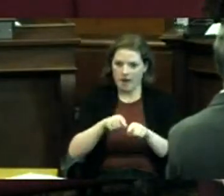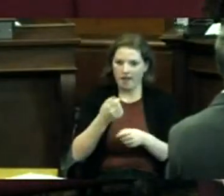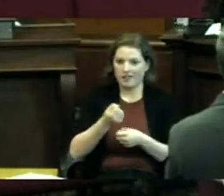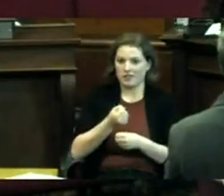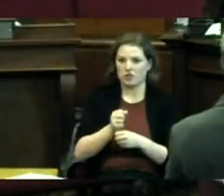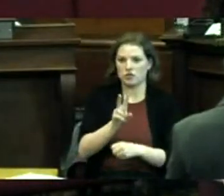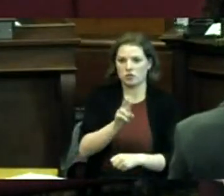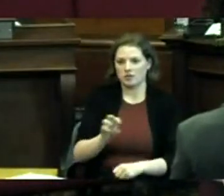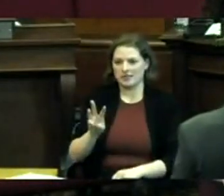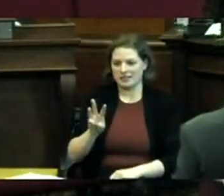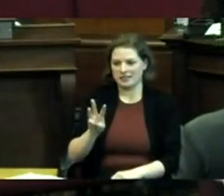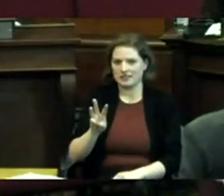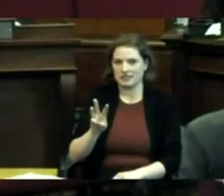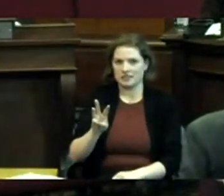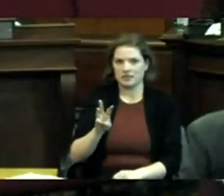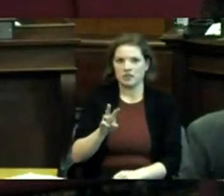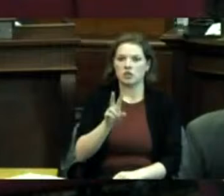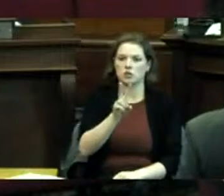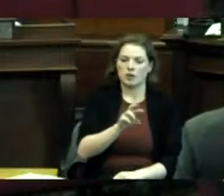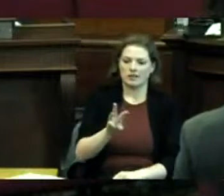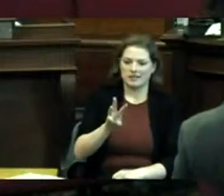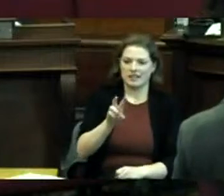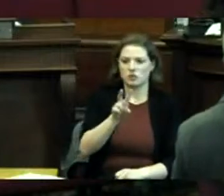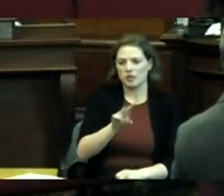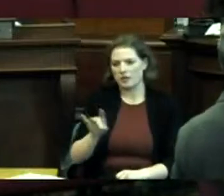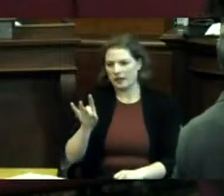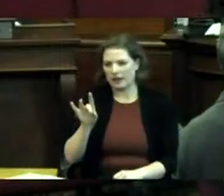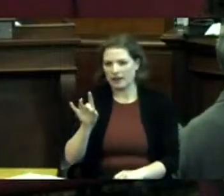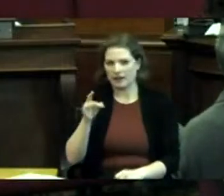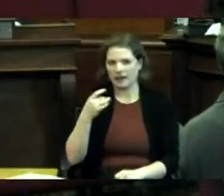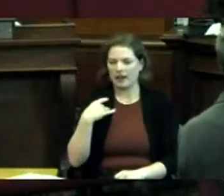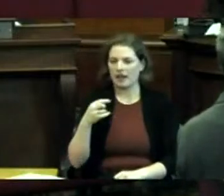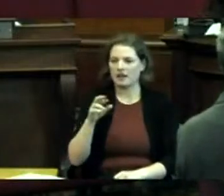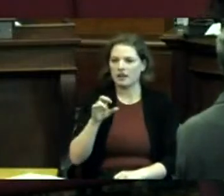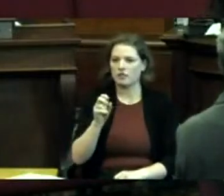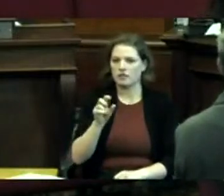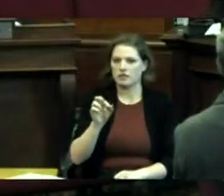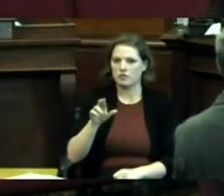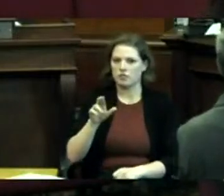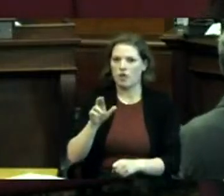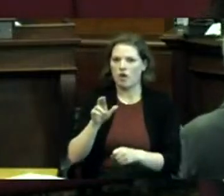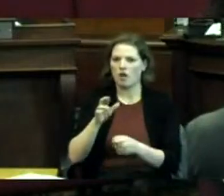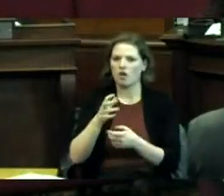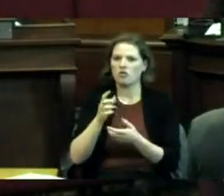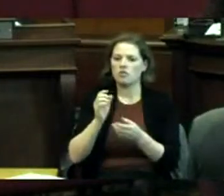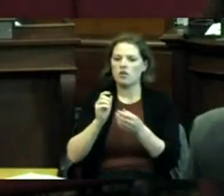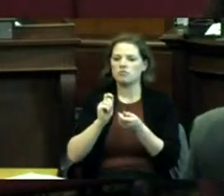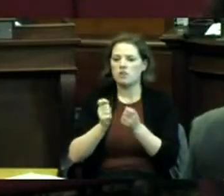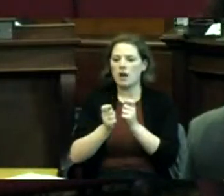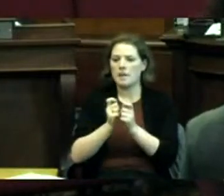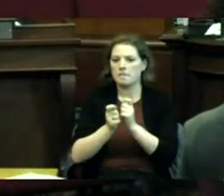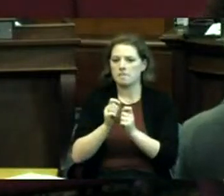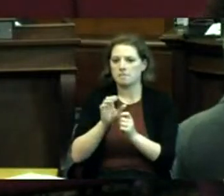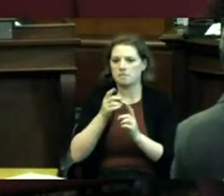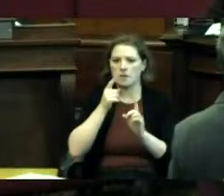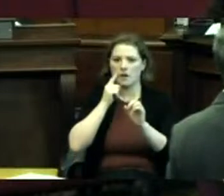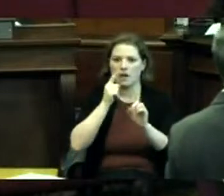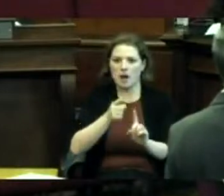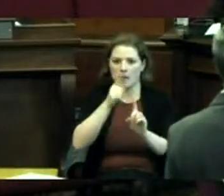city did begin its efforts to comply in 2006 and 2006 to 2008.